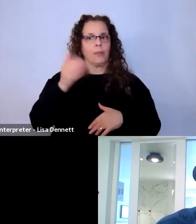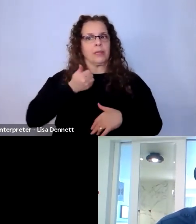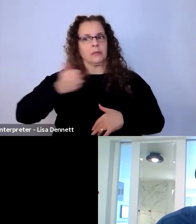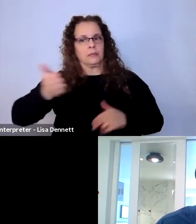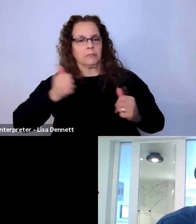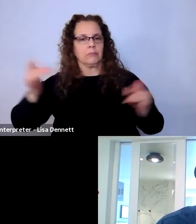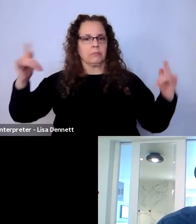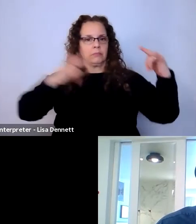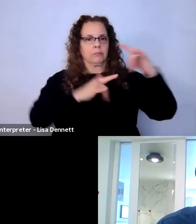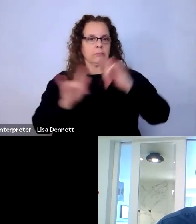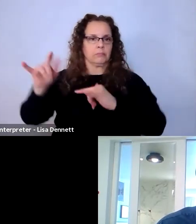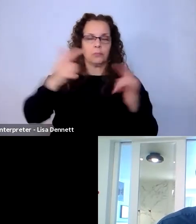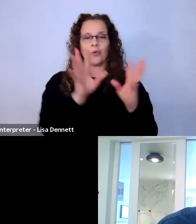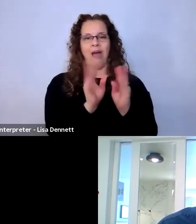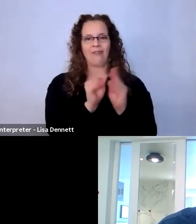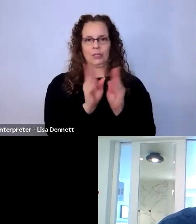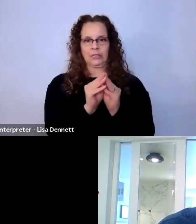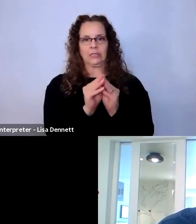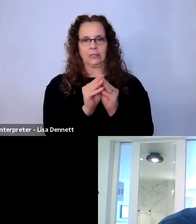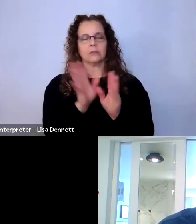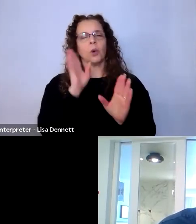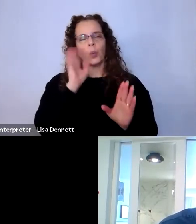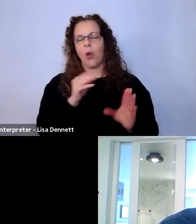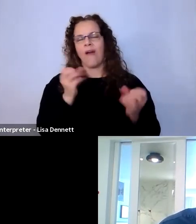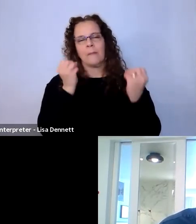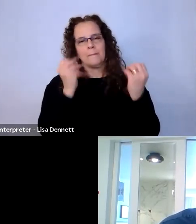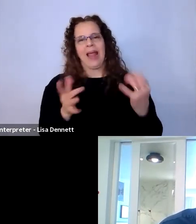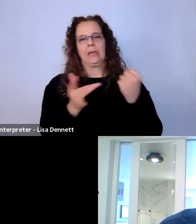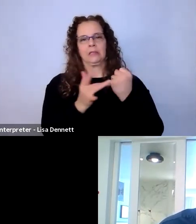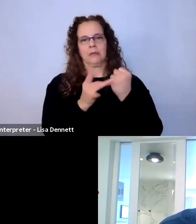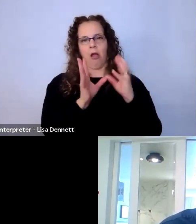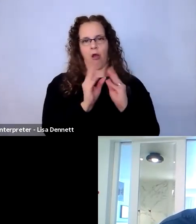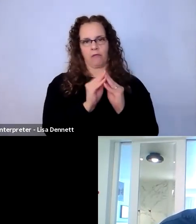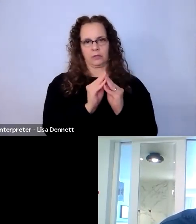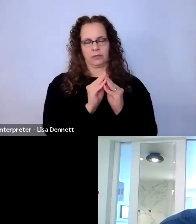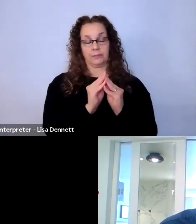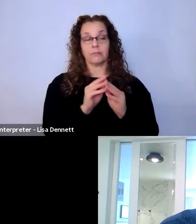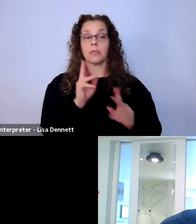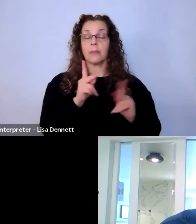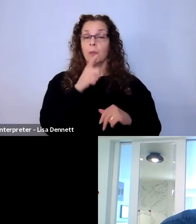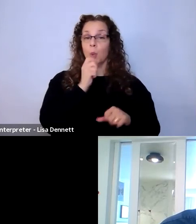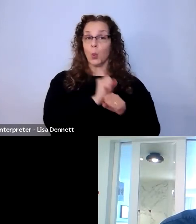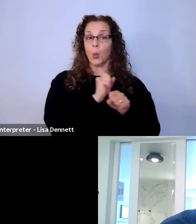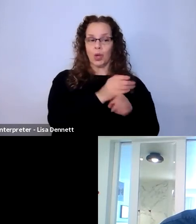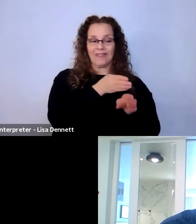So we know that there's a lot of tech conferences out there and people who work in digital accessibility and people with disabilities or impairments.